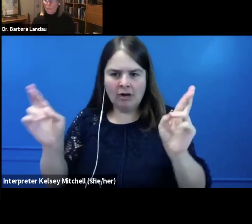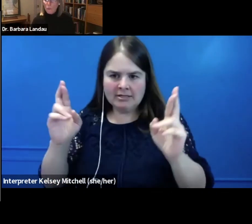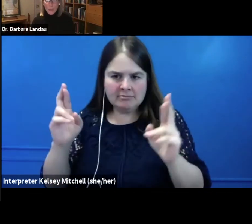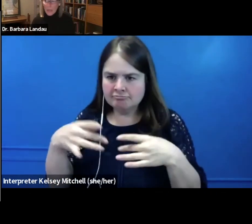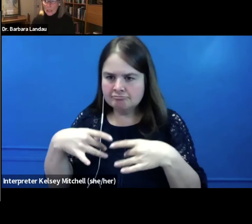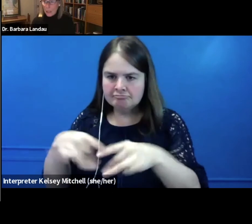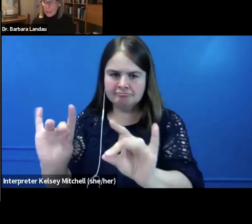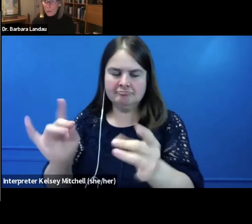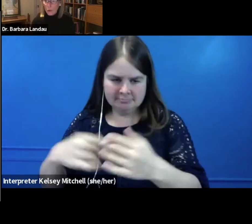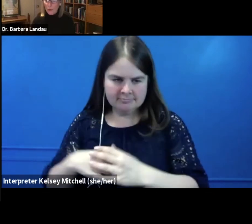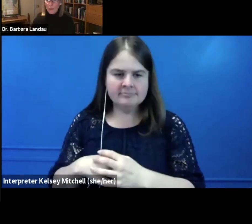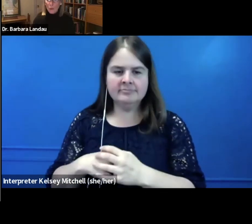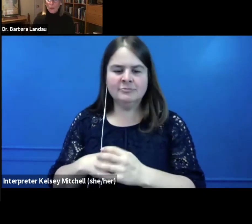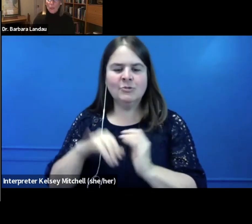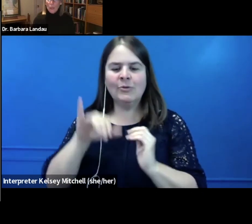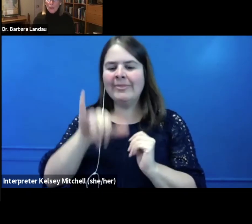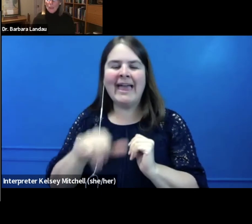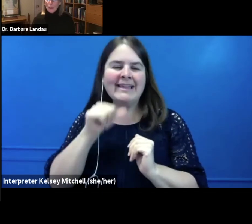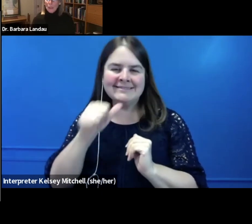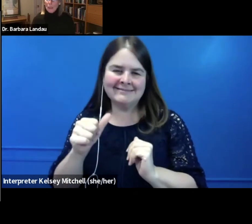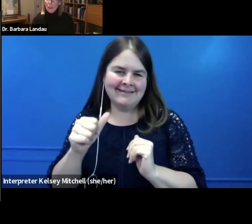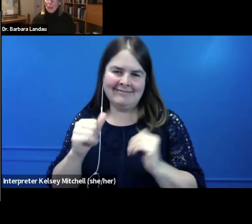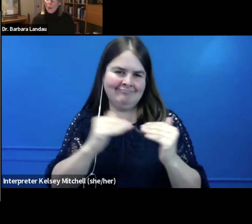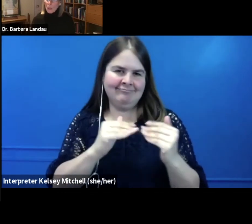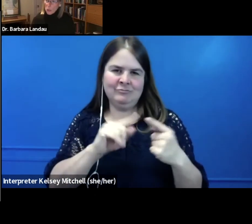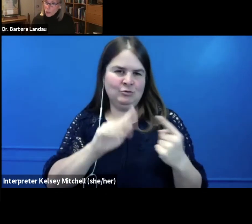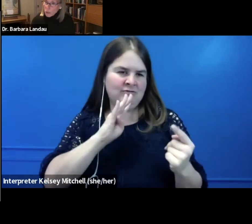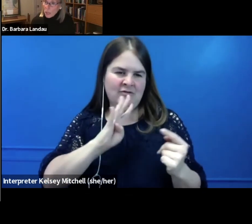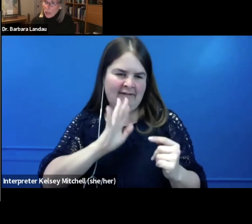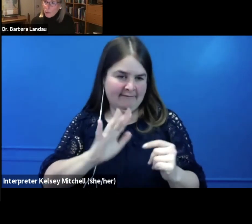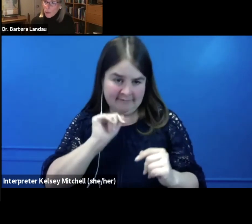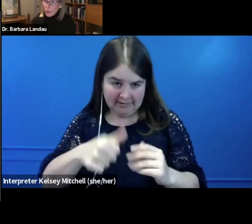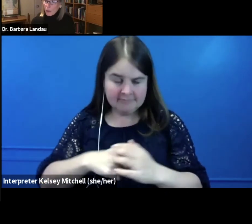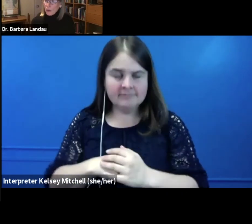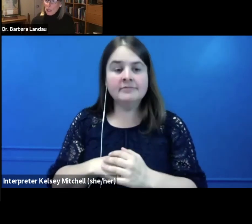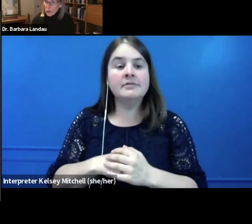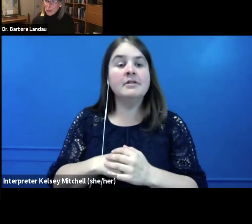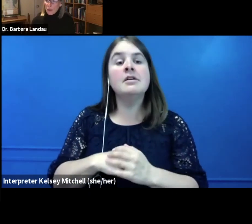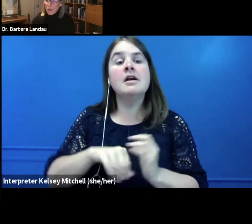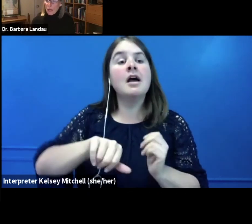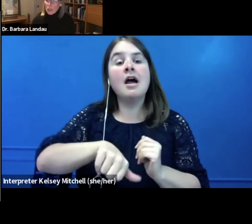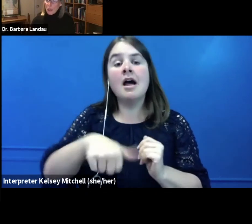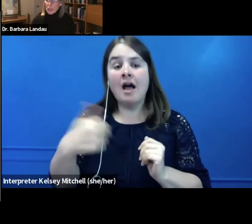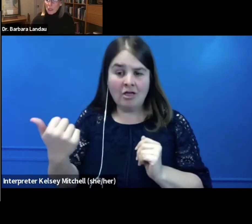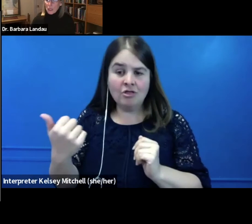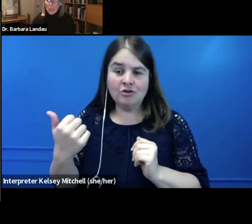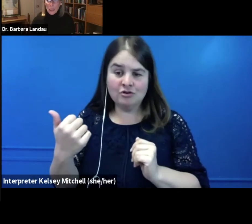so that's not like a four or five year old what's also not like a four-year-old